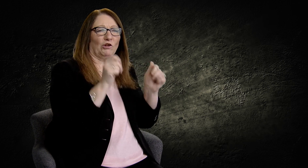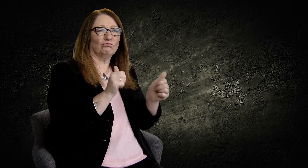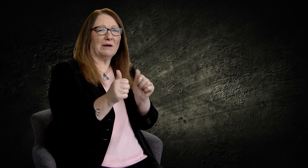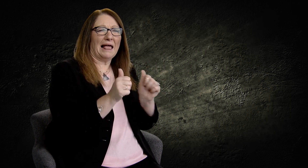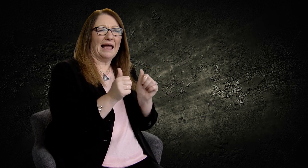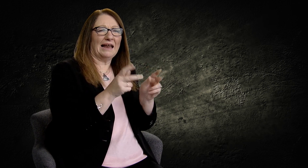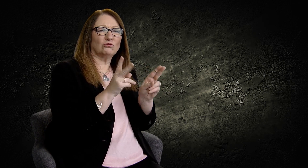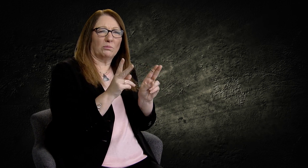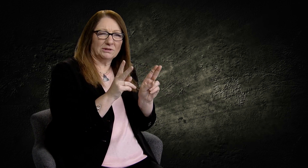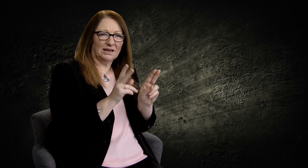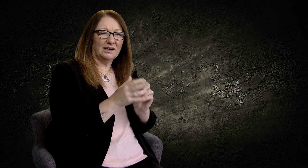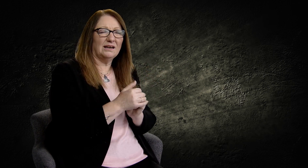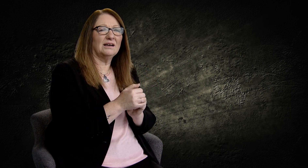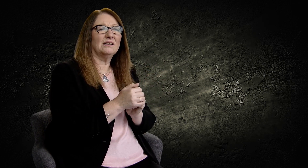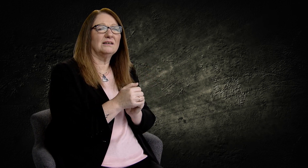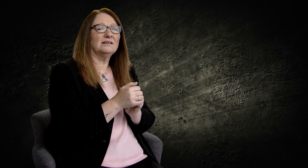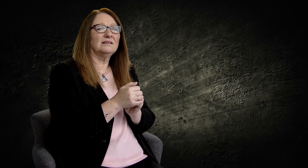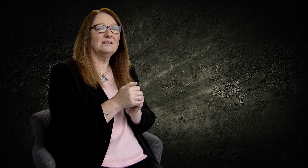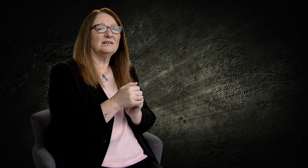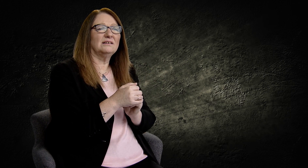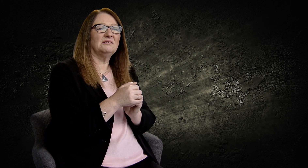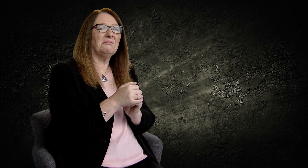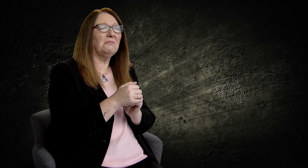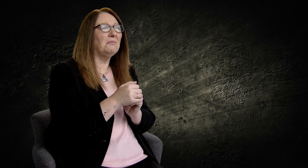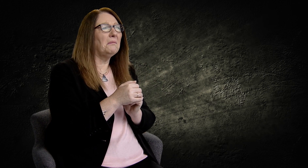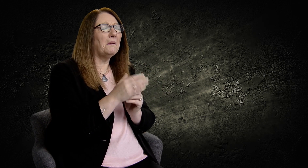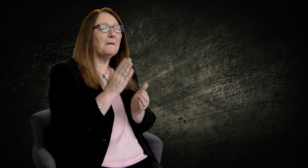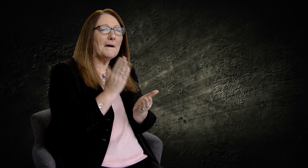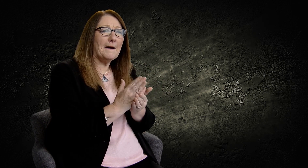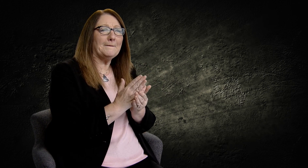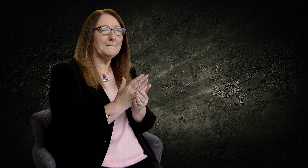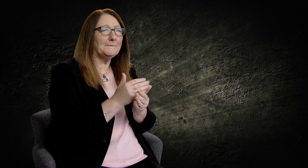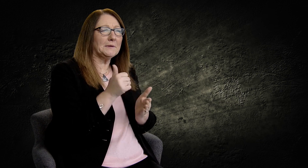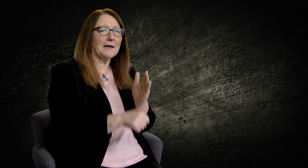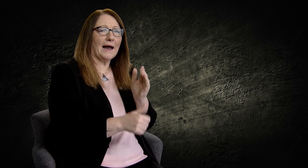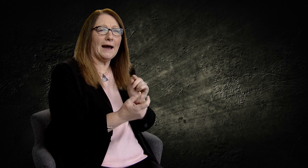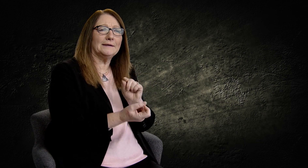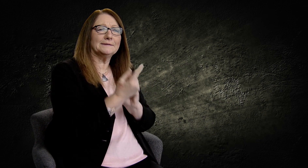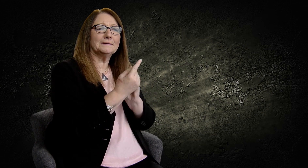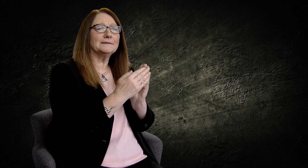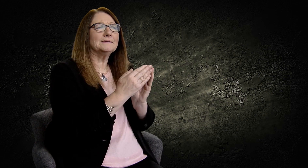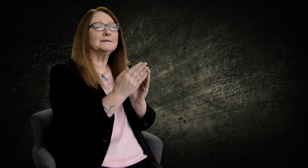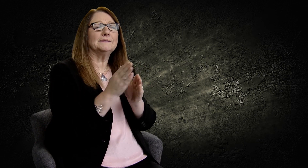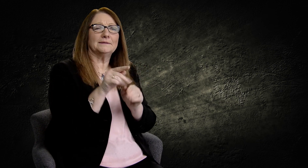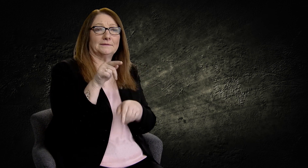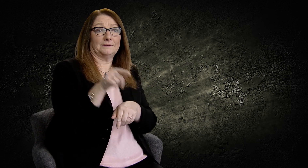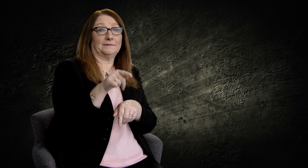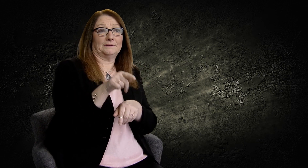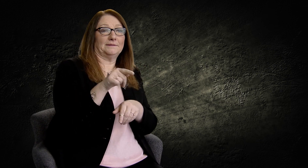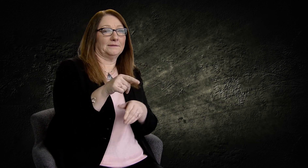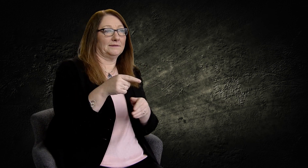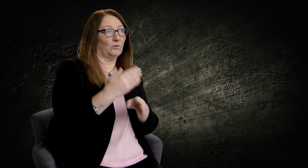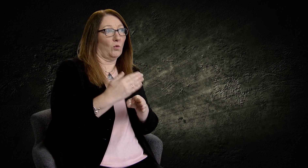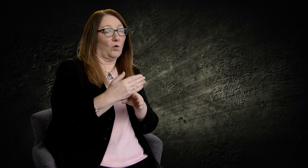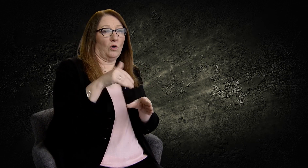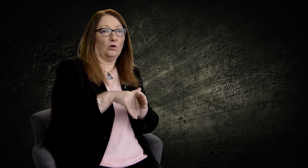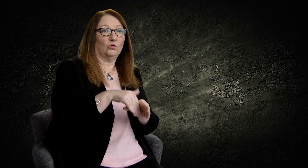During that time, I did some relay interpreting and it was in that capacity that I started working in schools